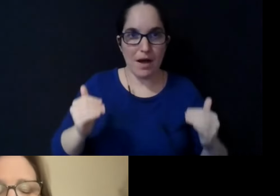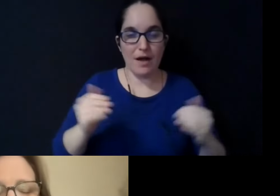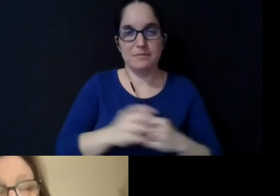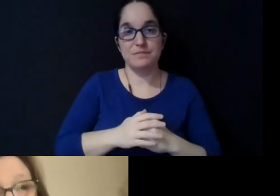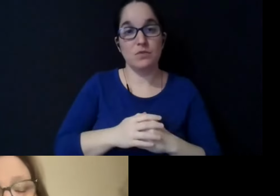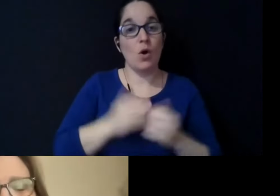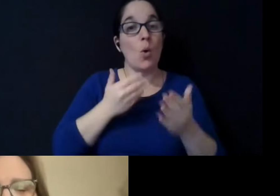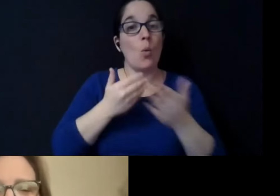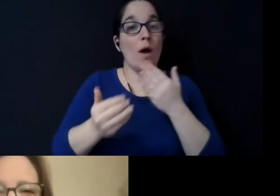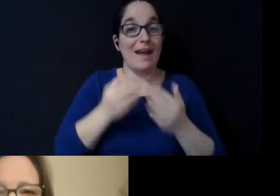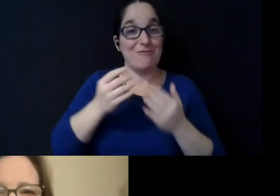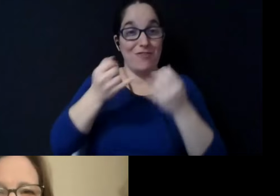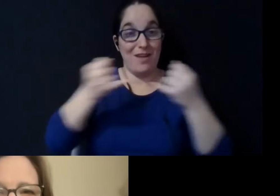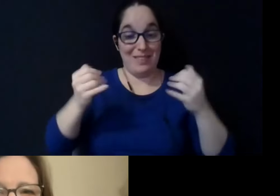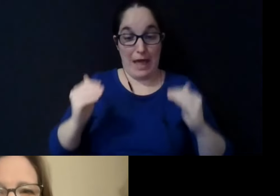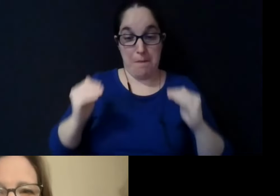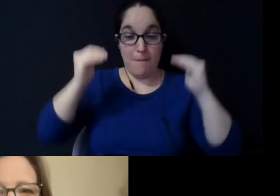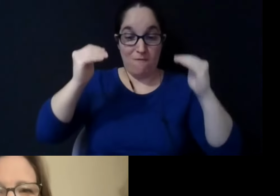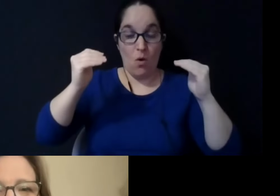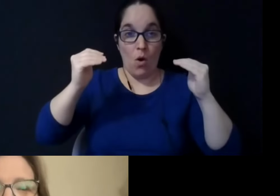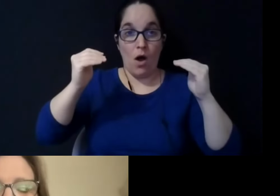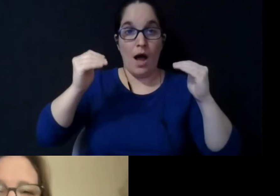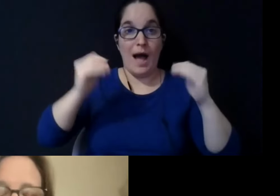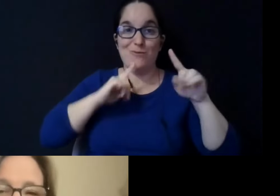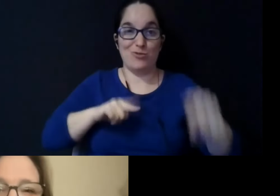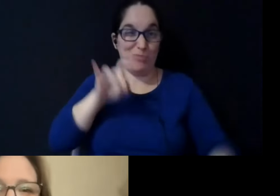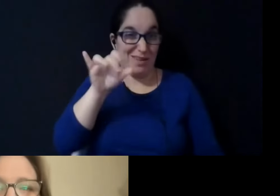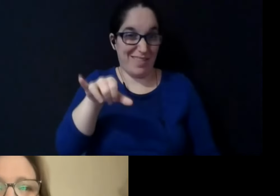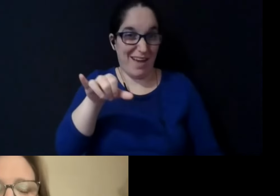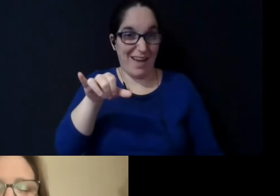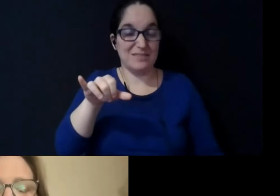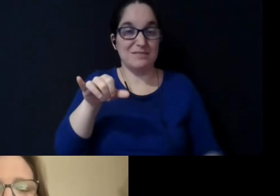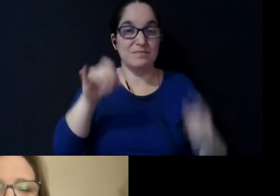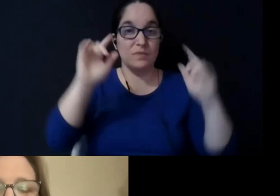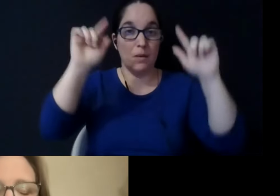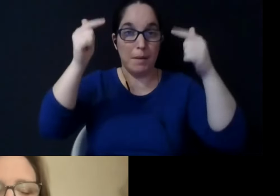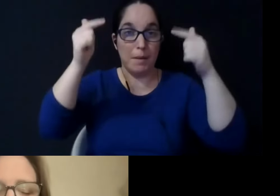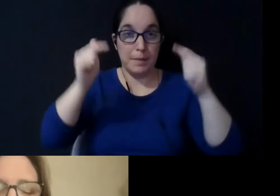or a third line in response to line number two and it goes on and on and on. Everyone only sees